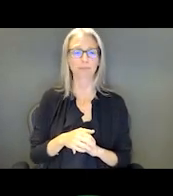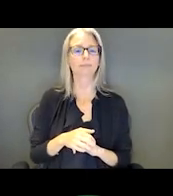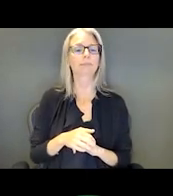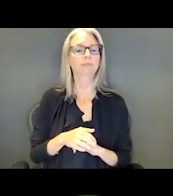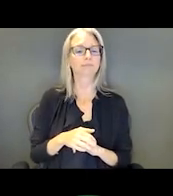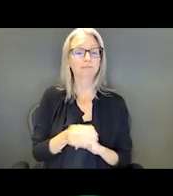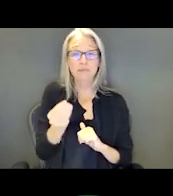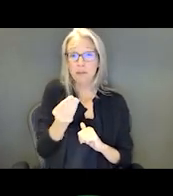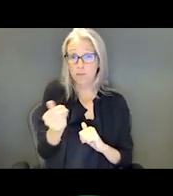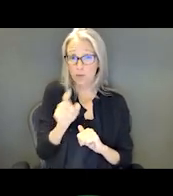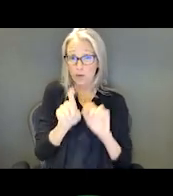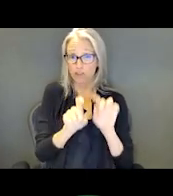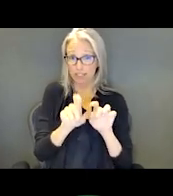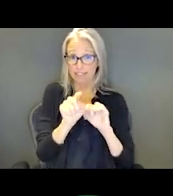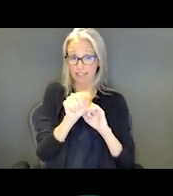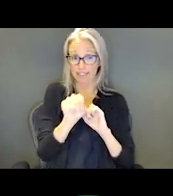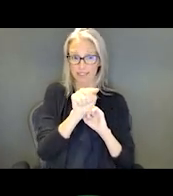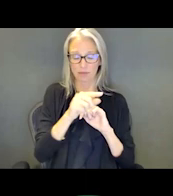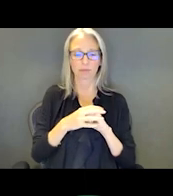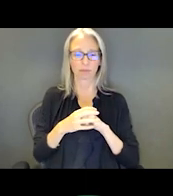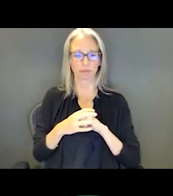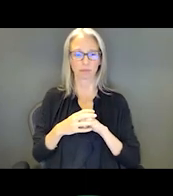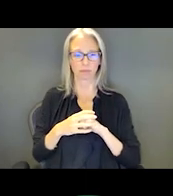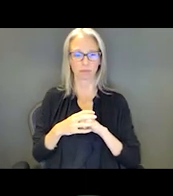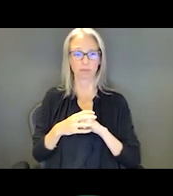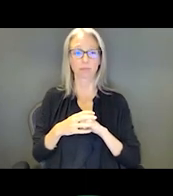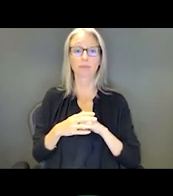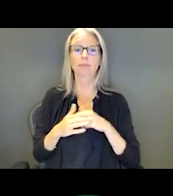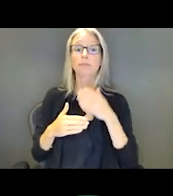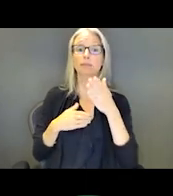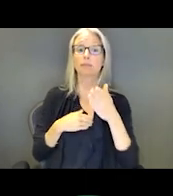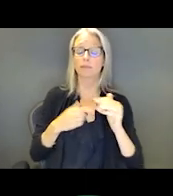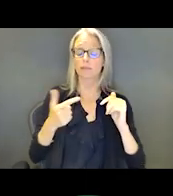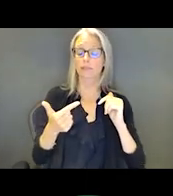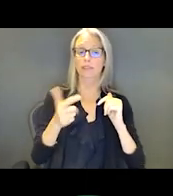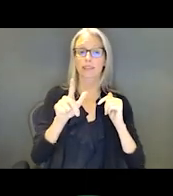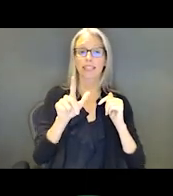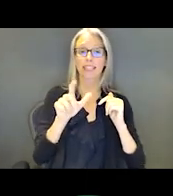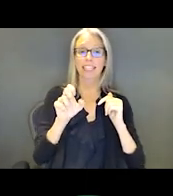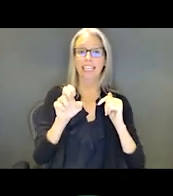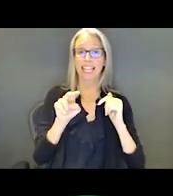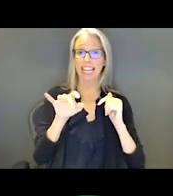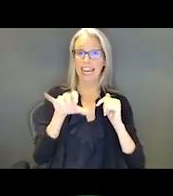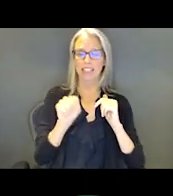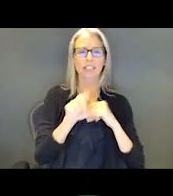When you mentioned lifestyle medicine, I love that term. And I was wondering if you could share.